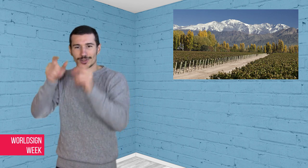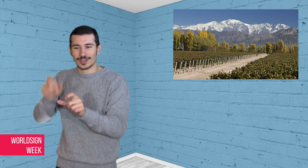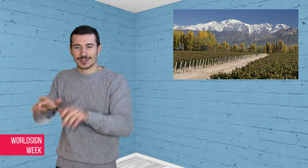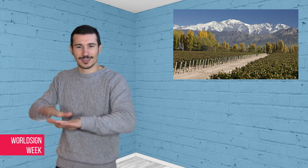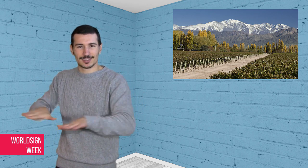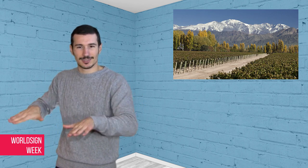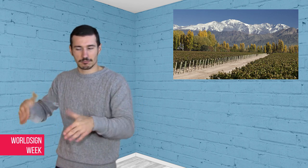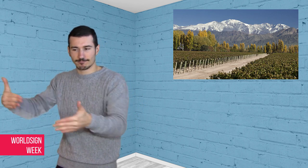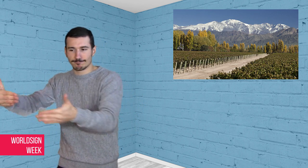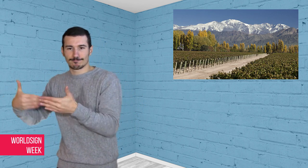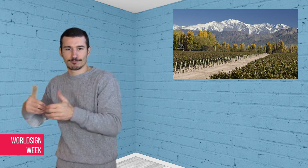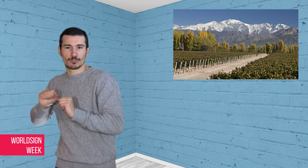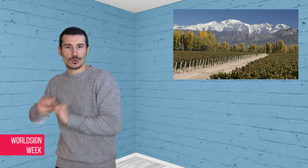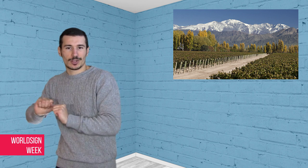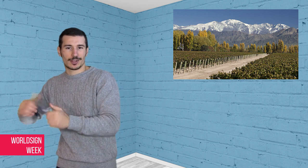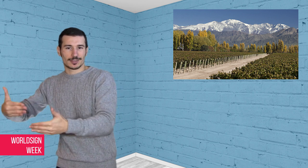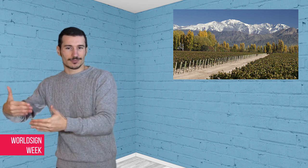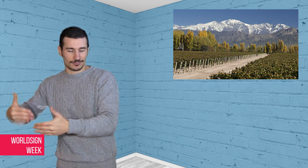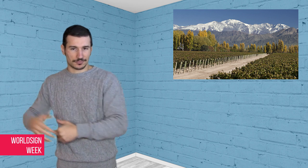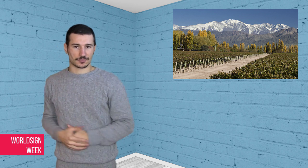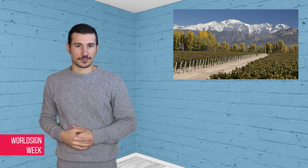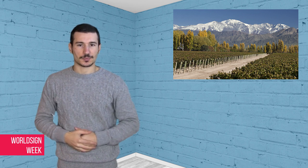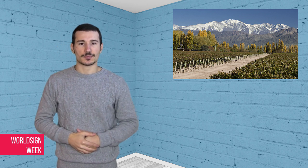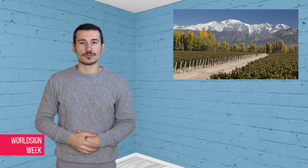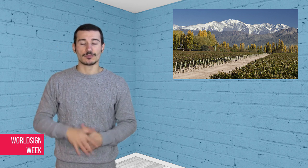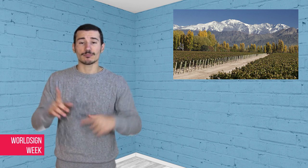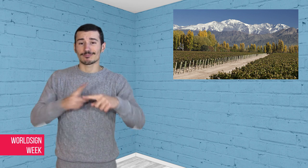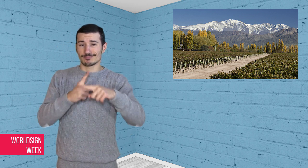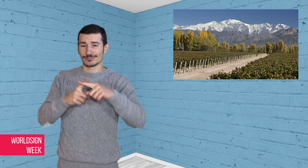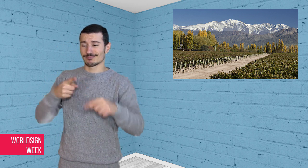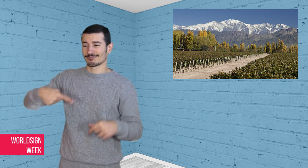to protect these students.